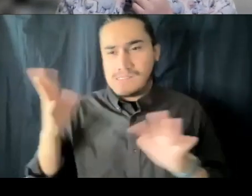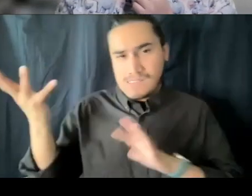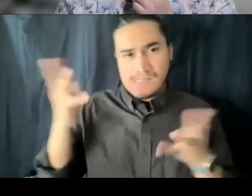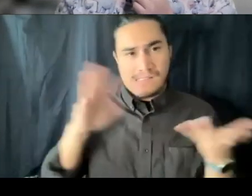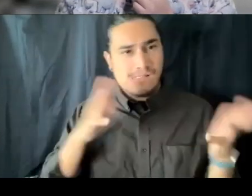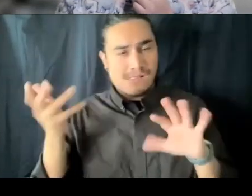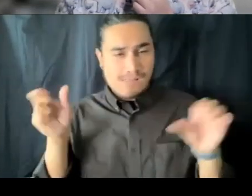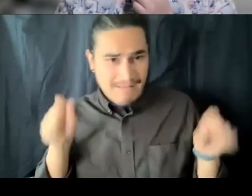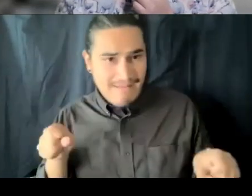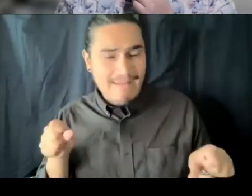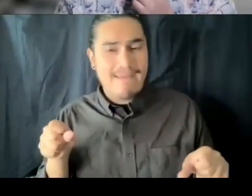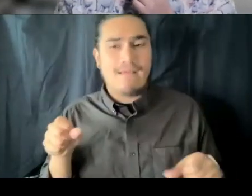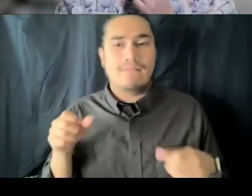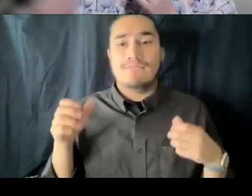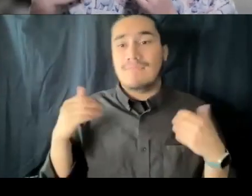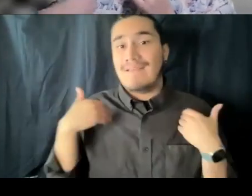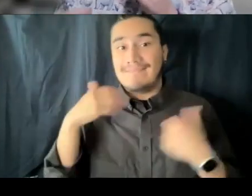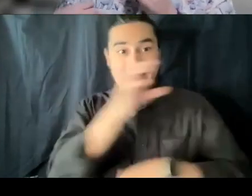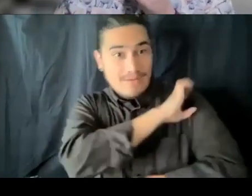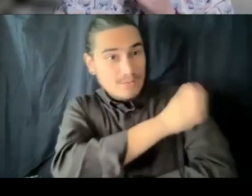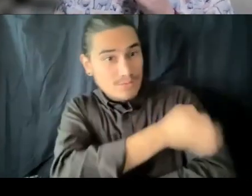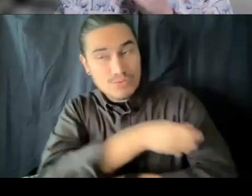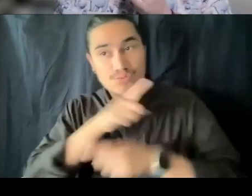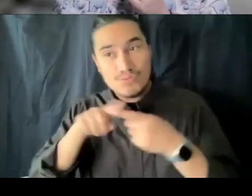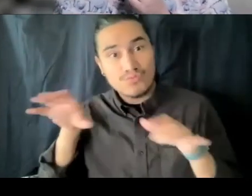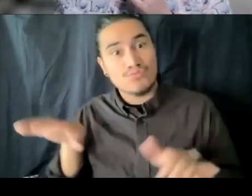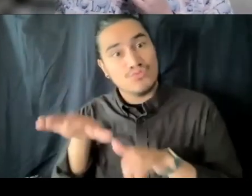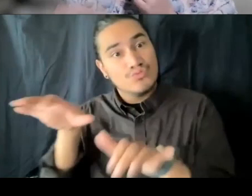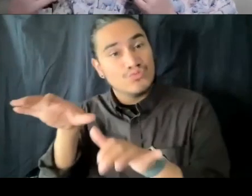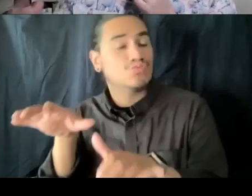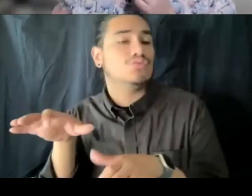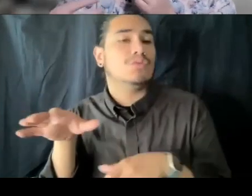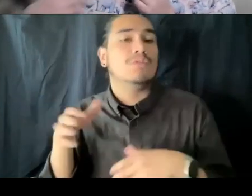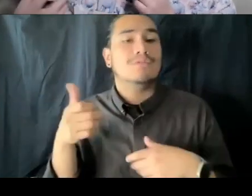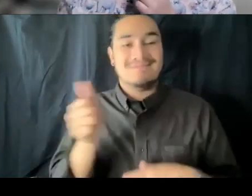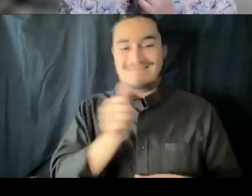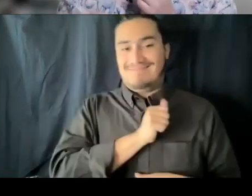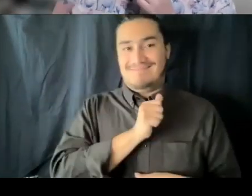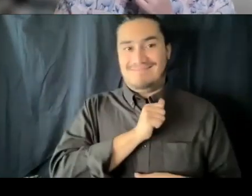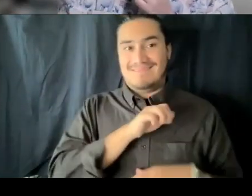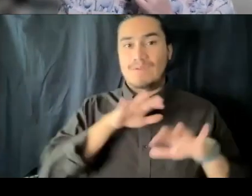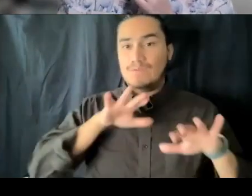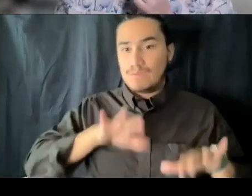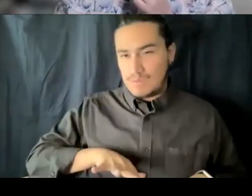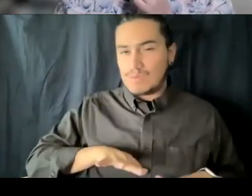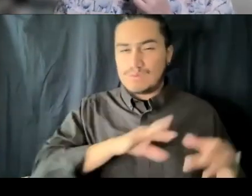to get things done, to self soothe, which is connected to that managing of the feelings.